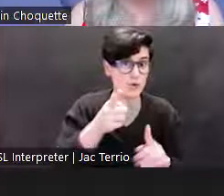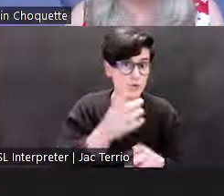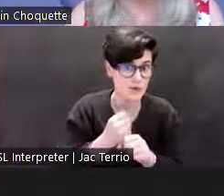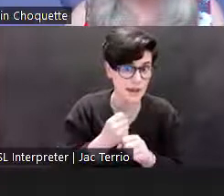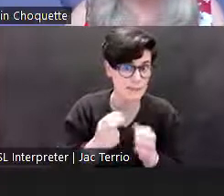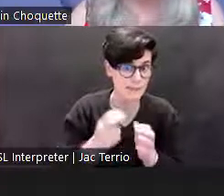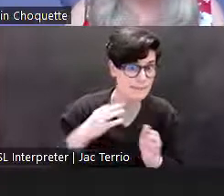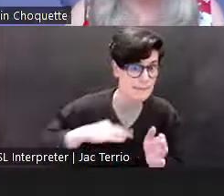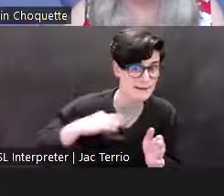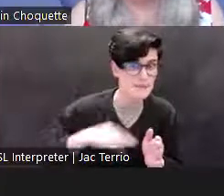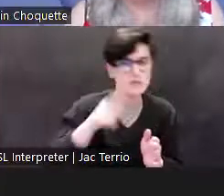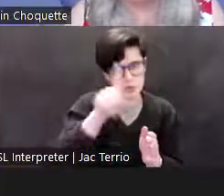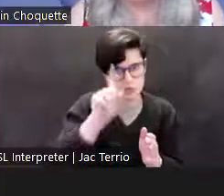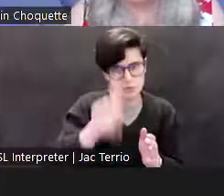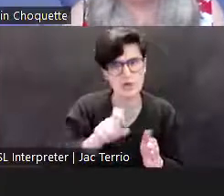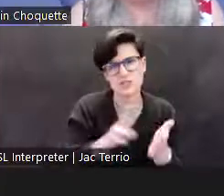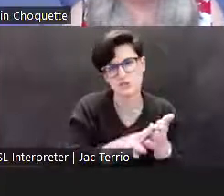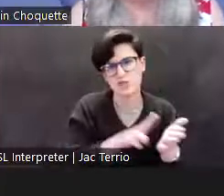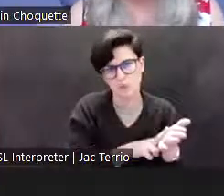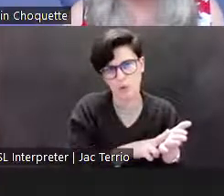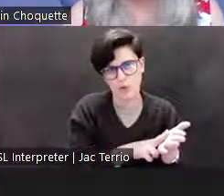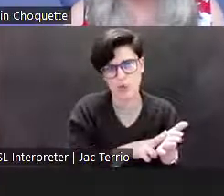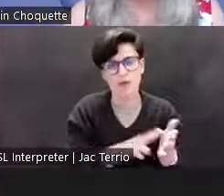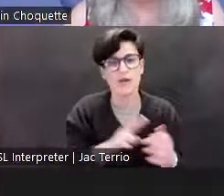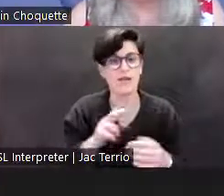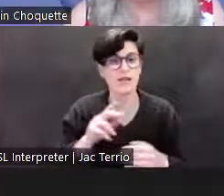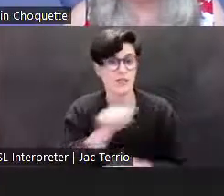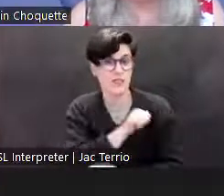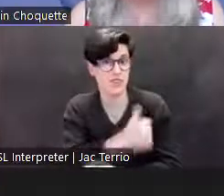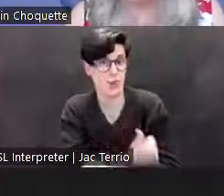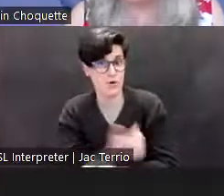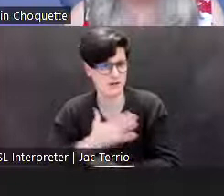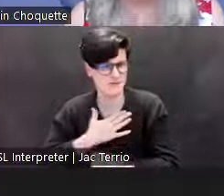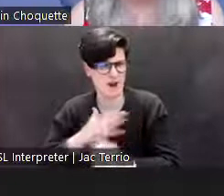15:49:56 The authority my office makes the eligibility determinations.